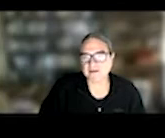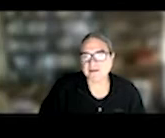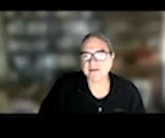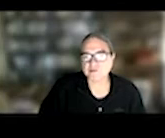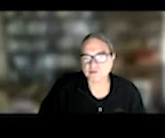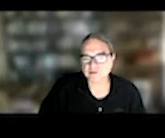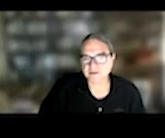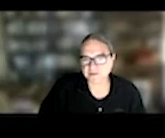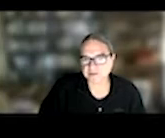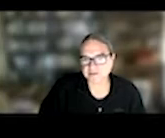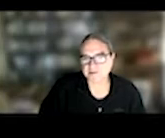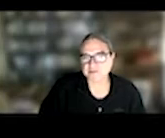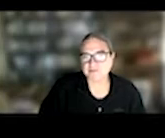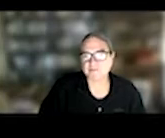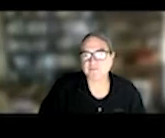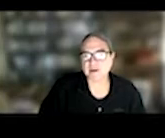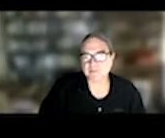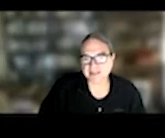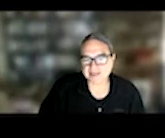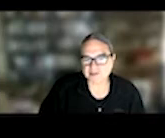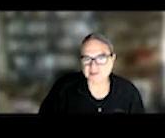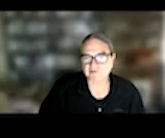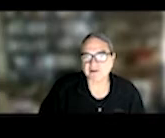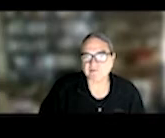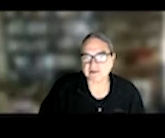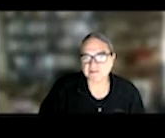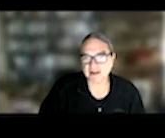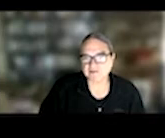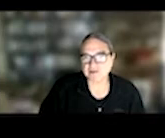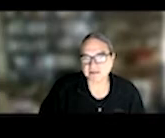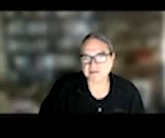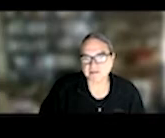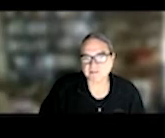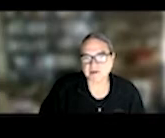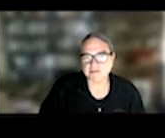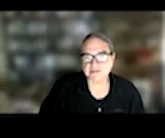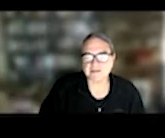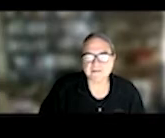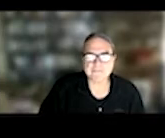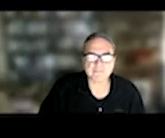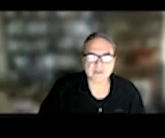Social conditions that put some populations at greater risk for adverse childhood experiences and